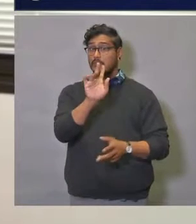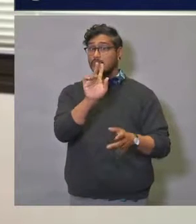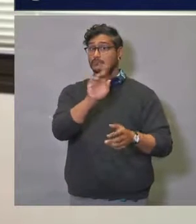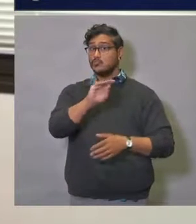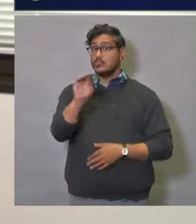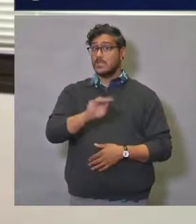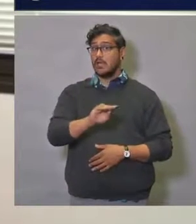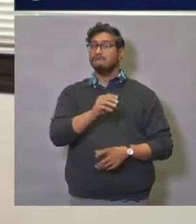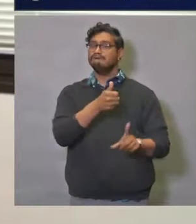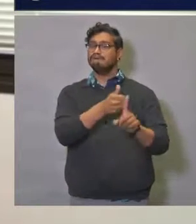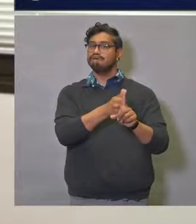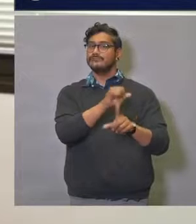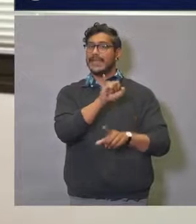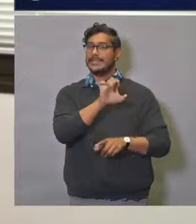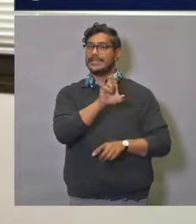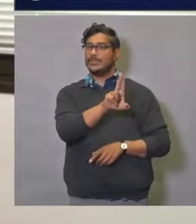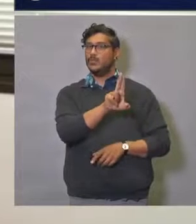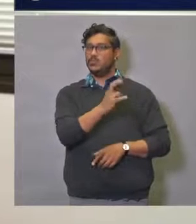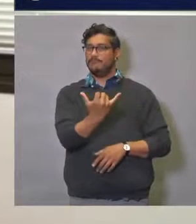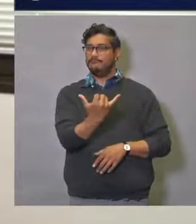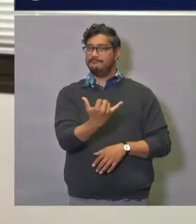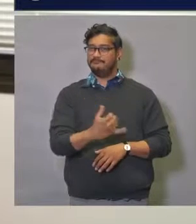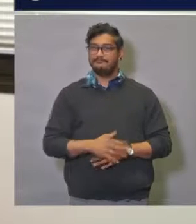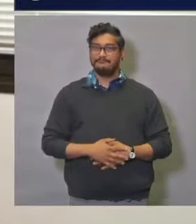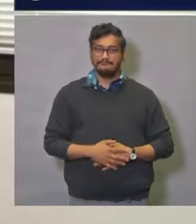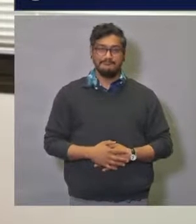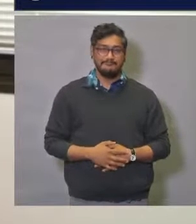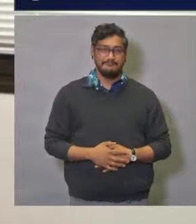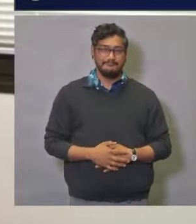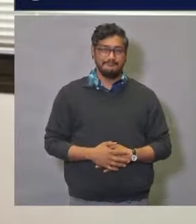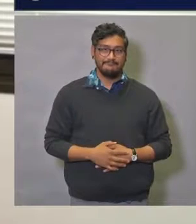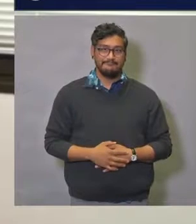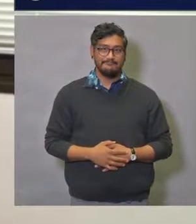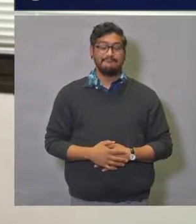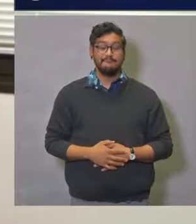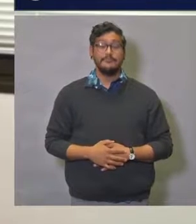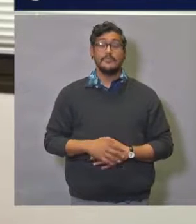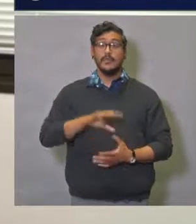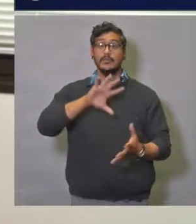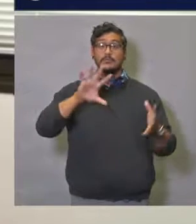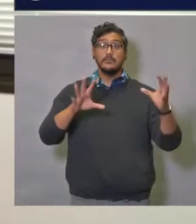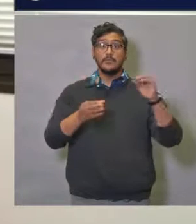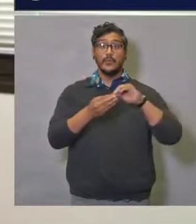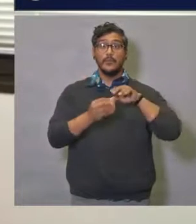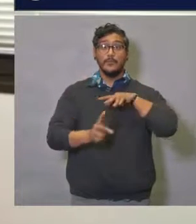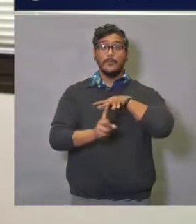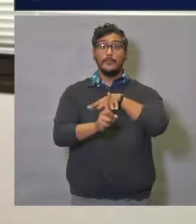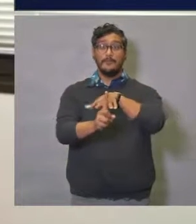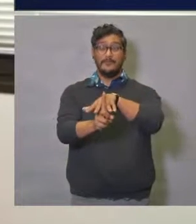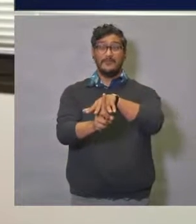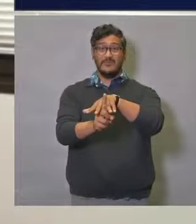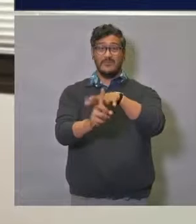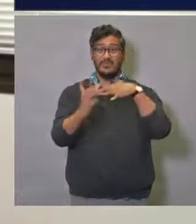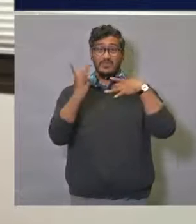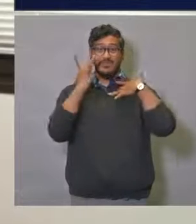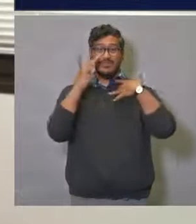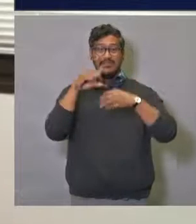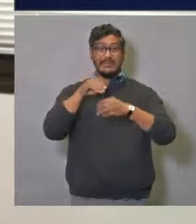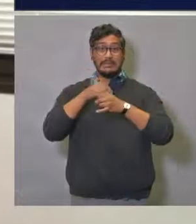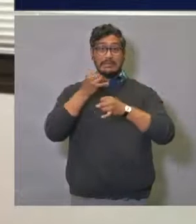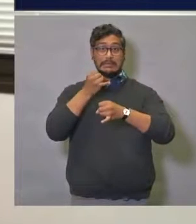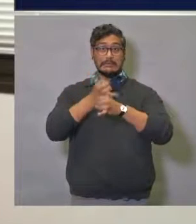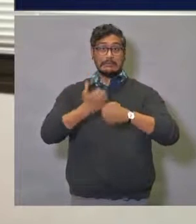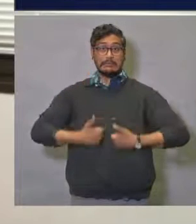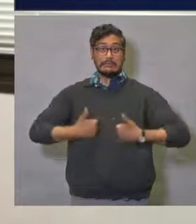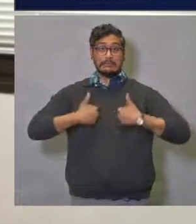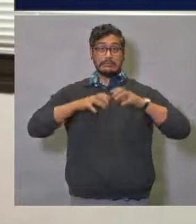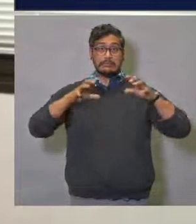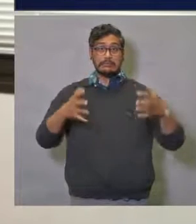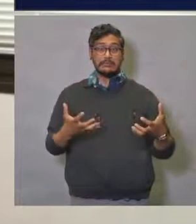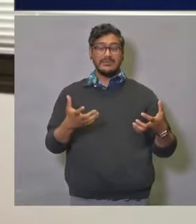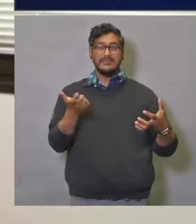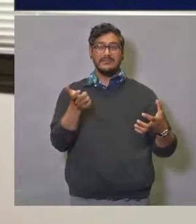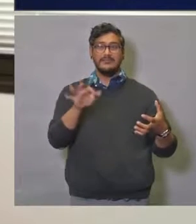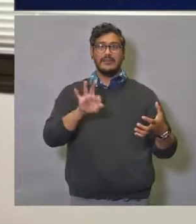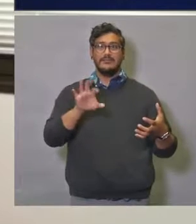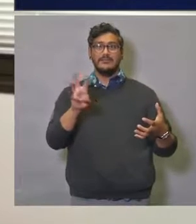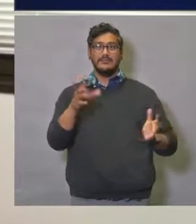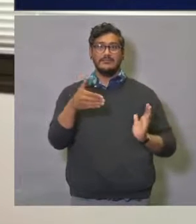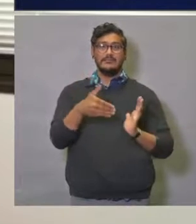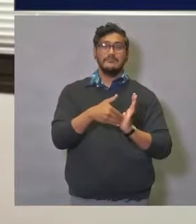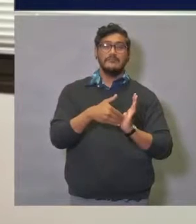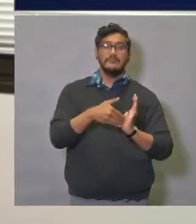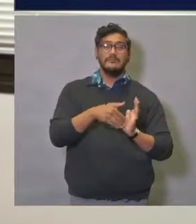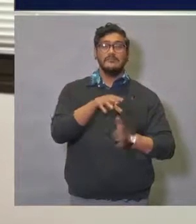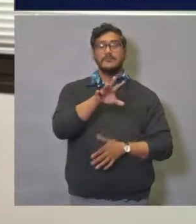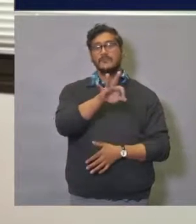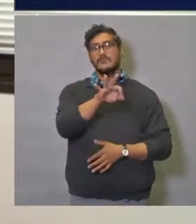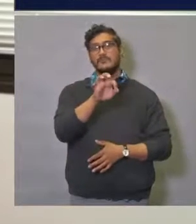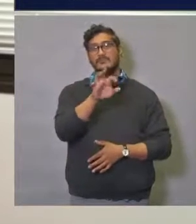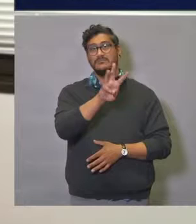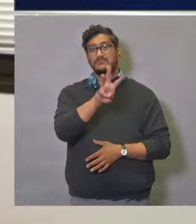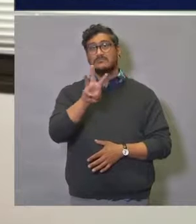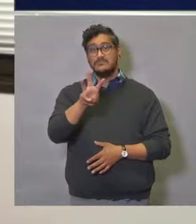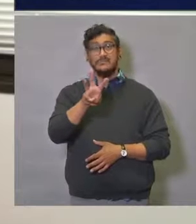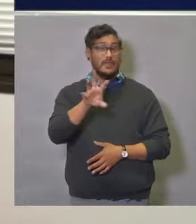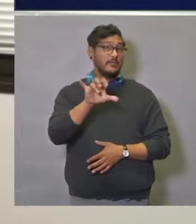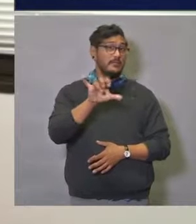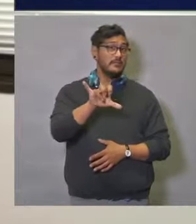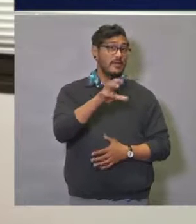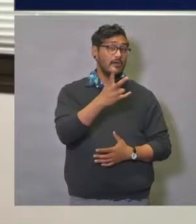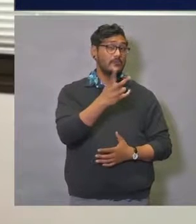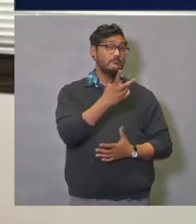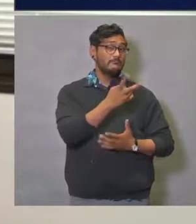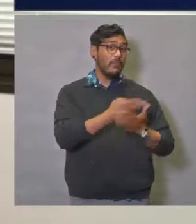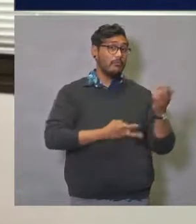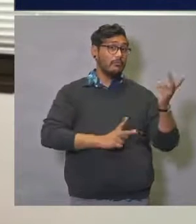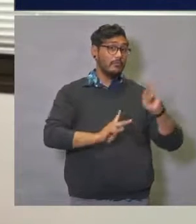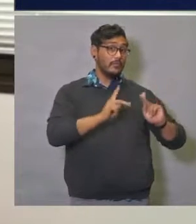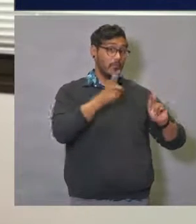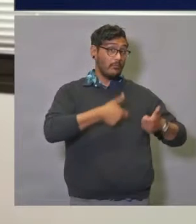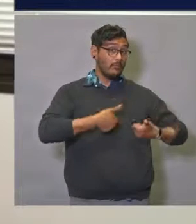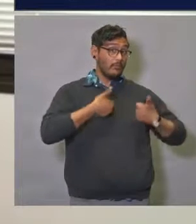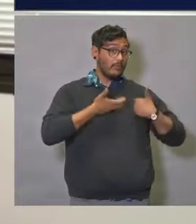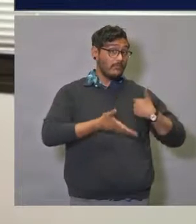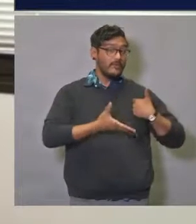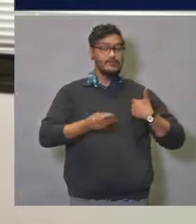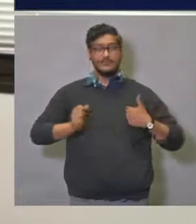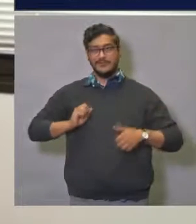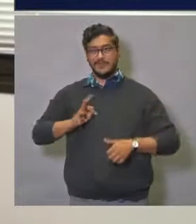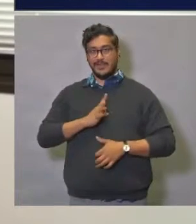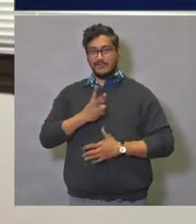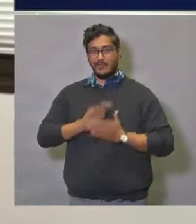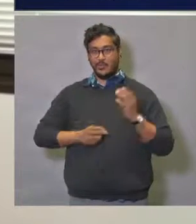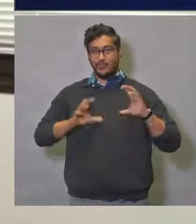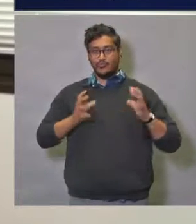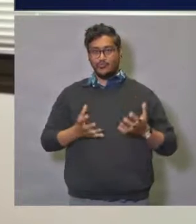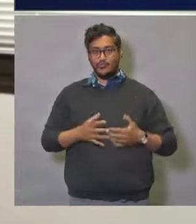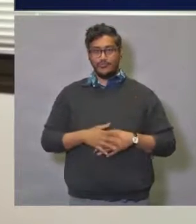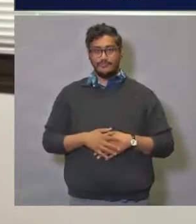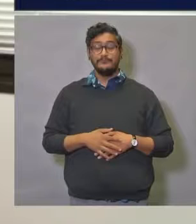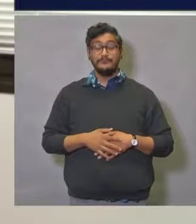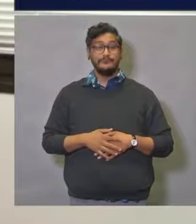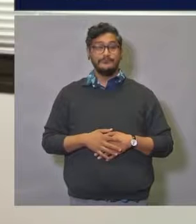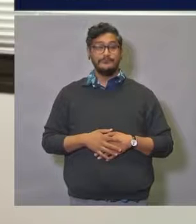ACTUALMENTE HAY 750 PERSONAS